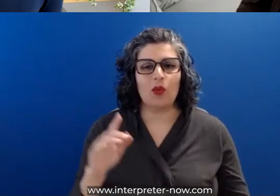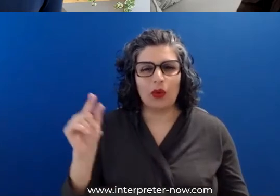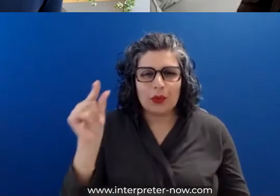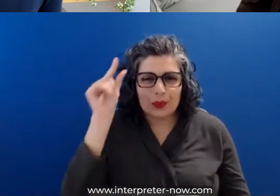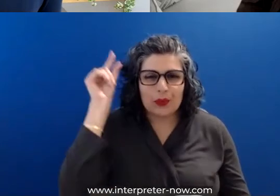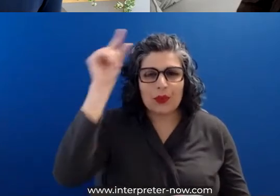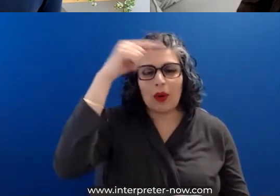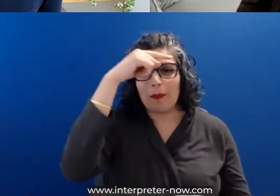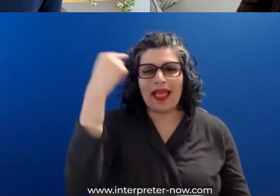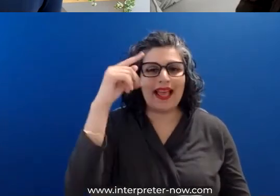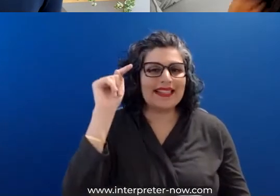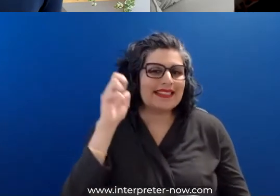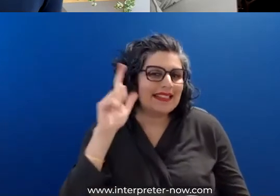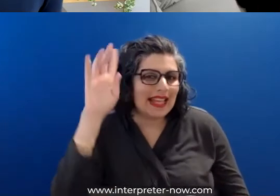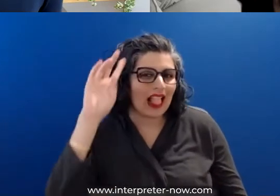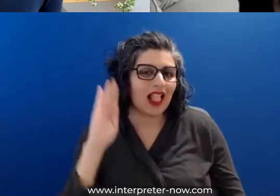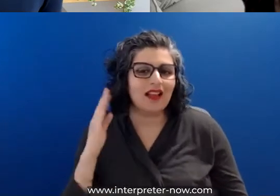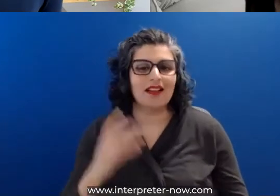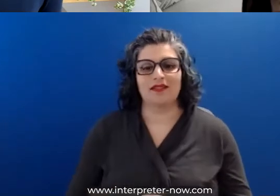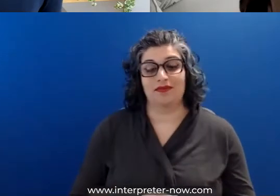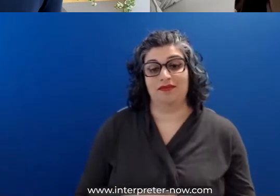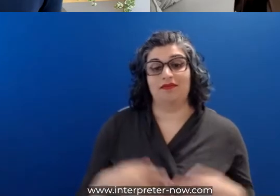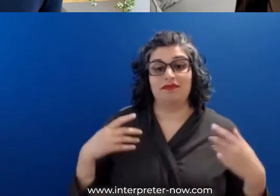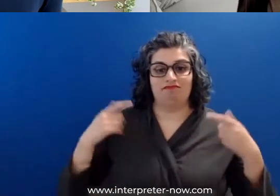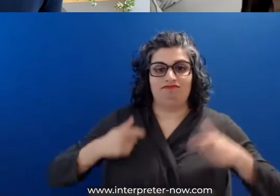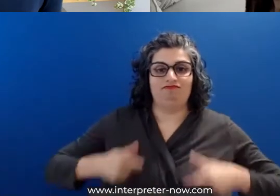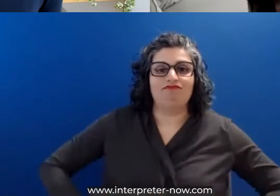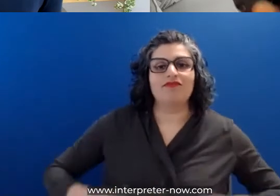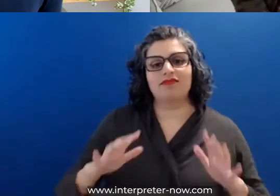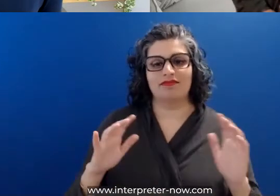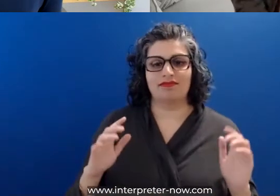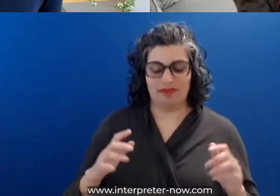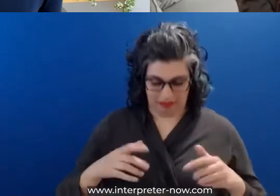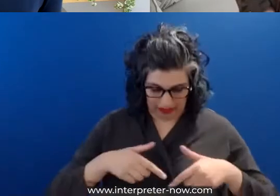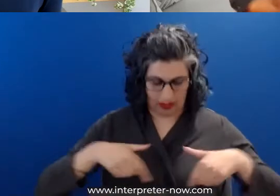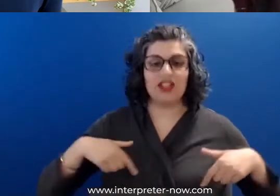jacket with brass buttons. My shirt today says, Support Your Local Abortion Provider,